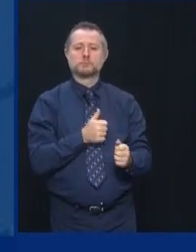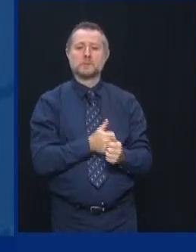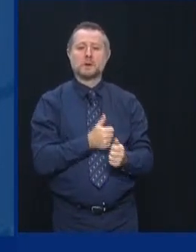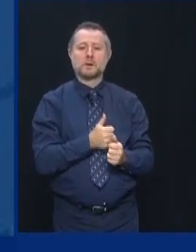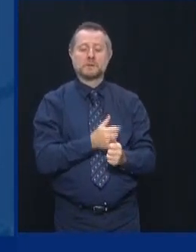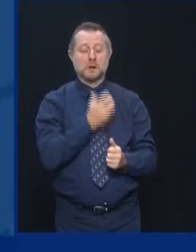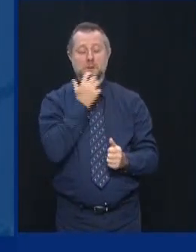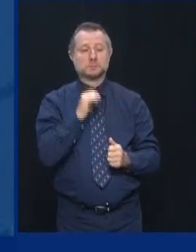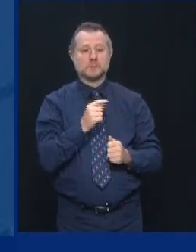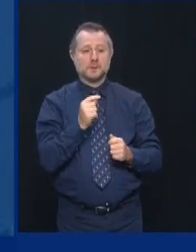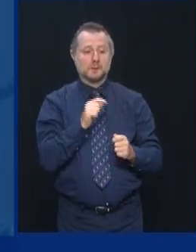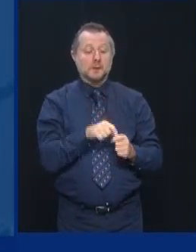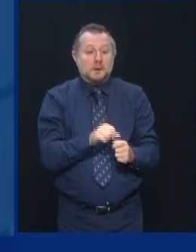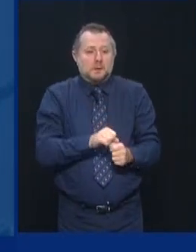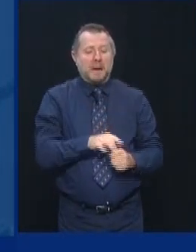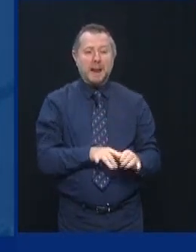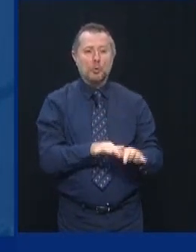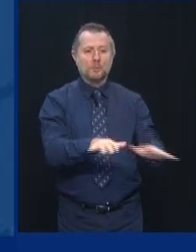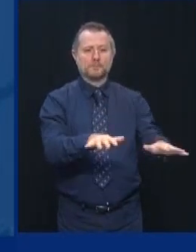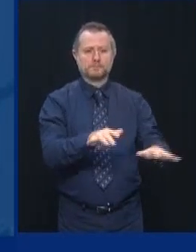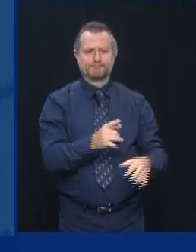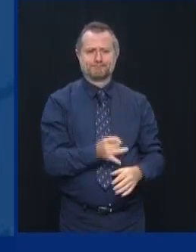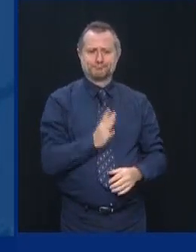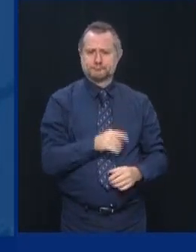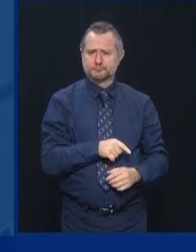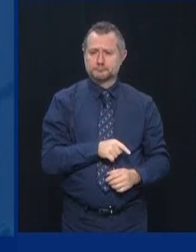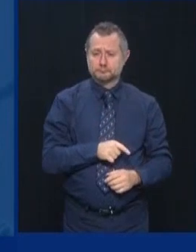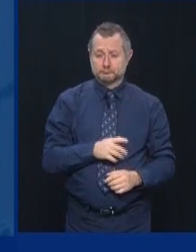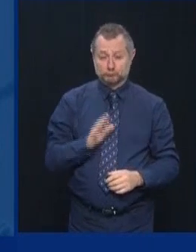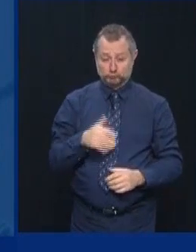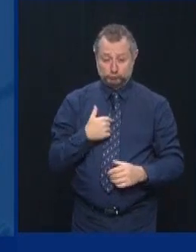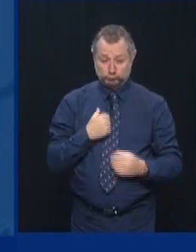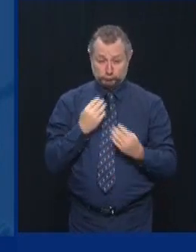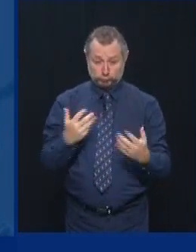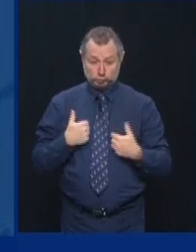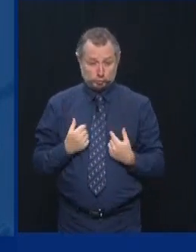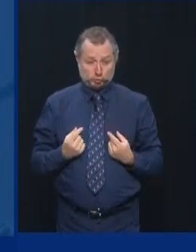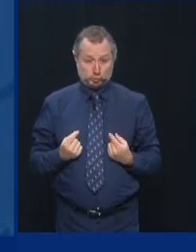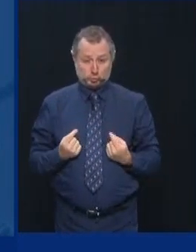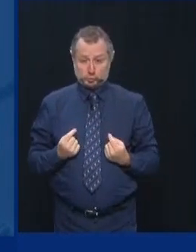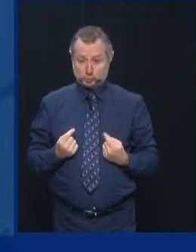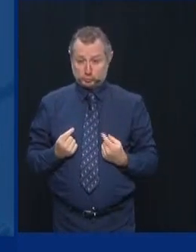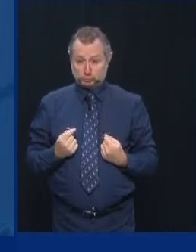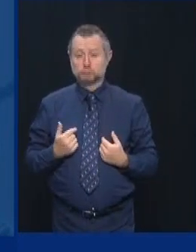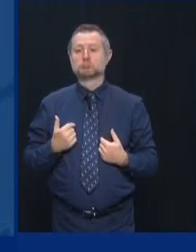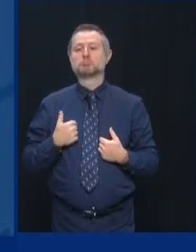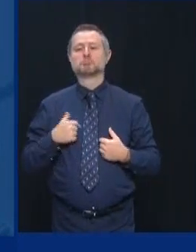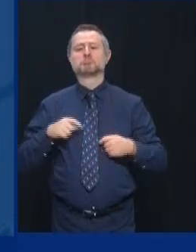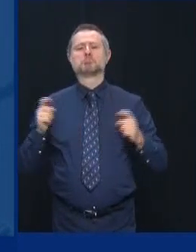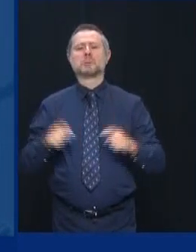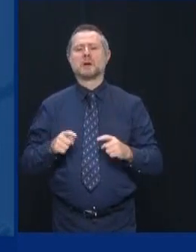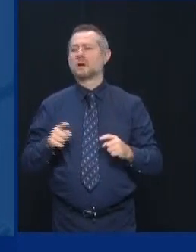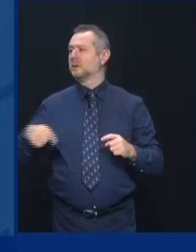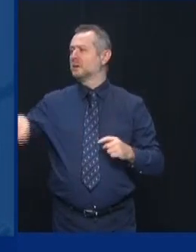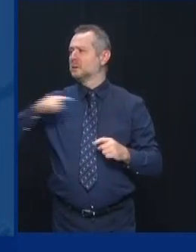A -- AS EMBERS WITHIN THE FIELD OF DRY GRASS. OKAY.